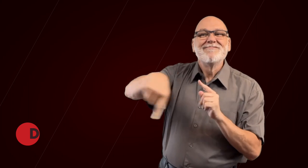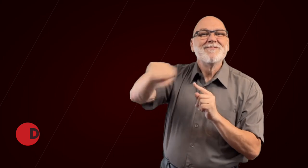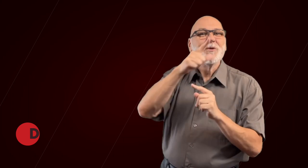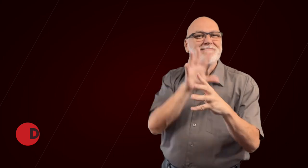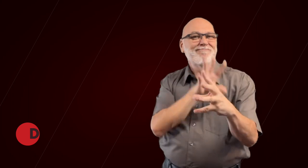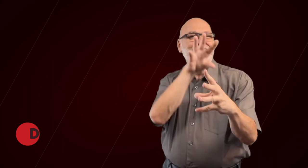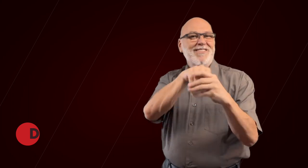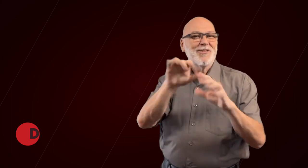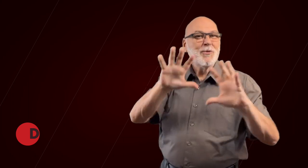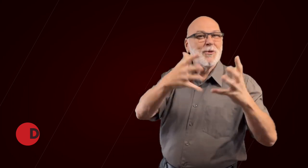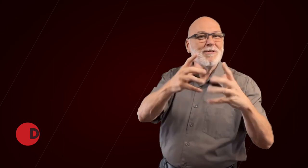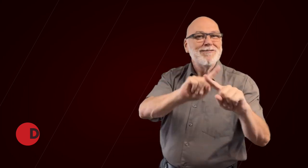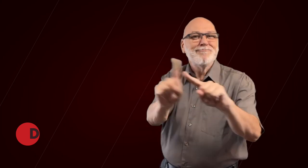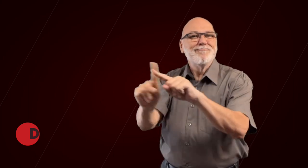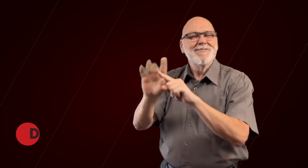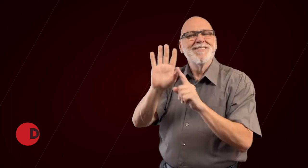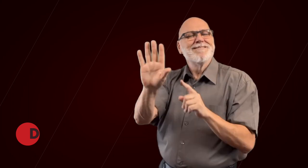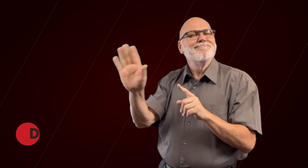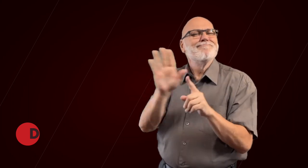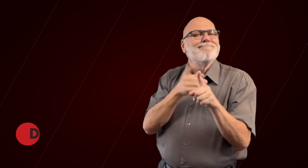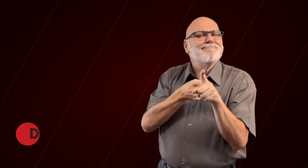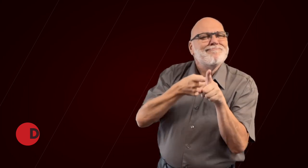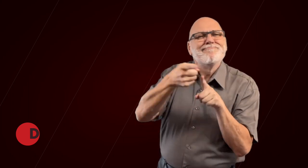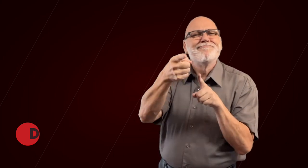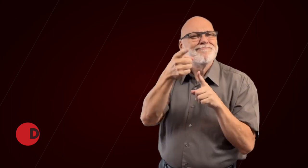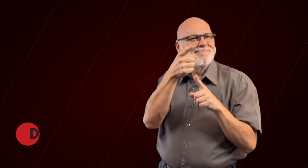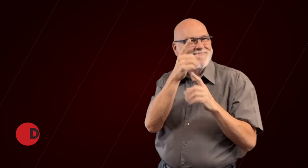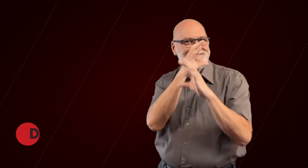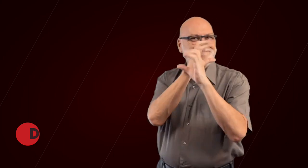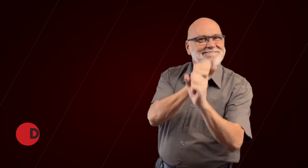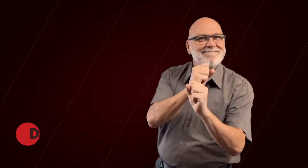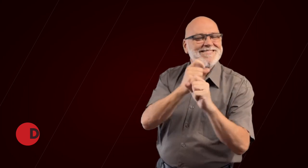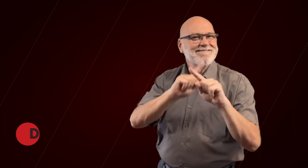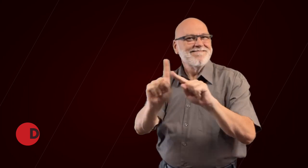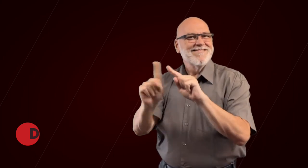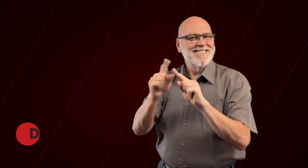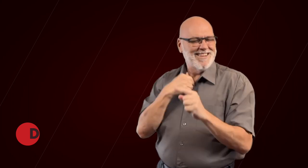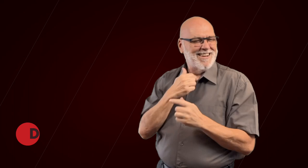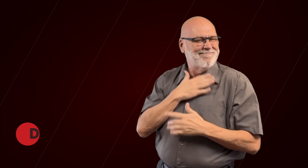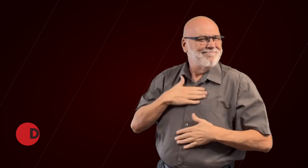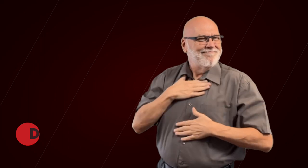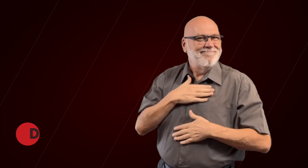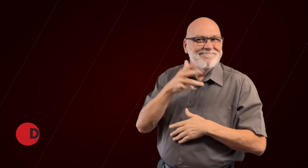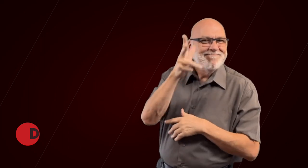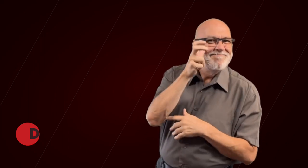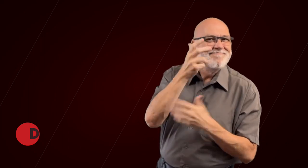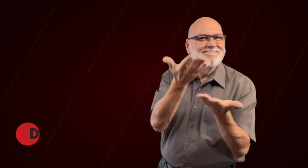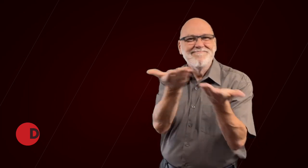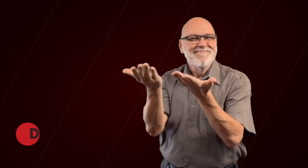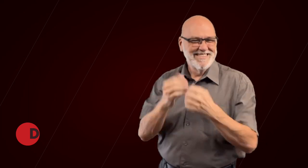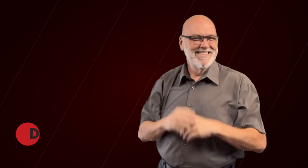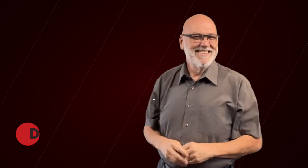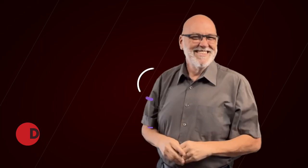from other groups with different special interests!